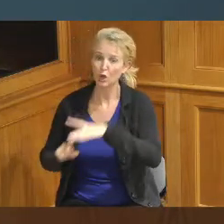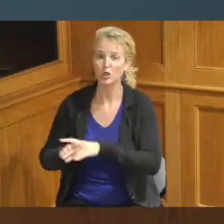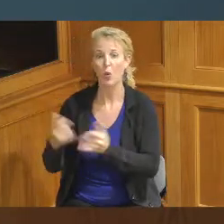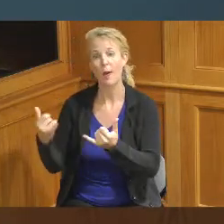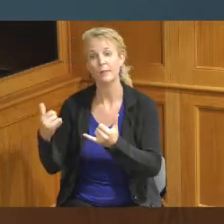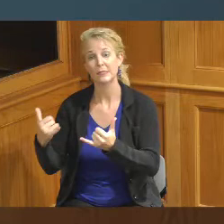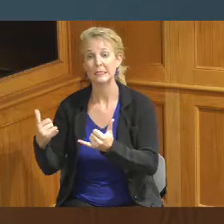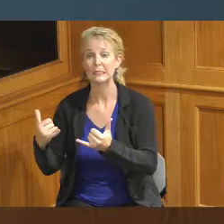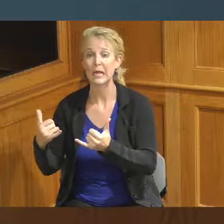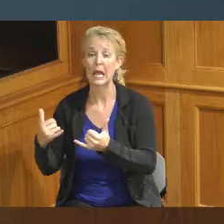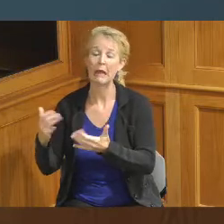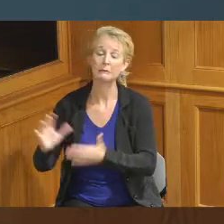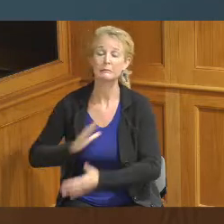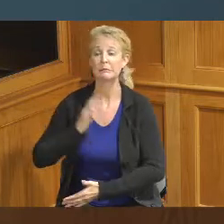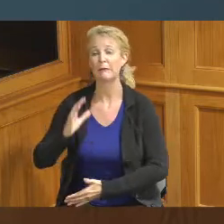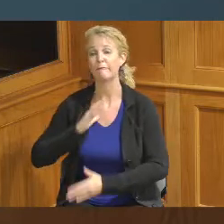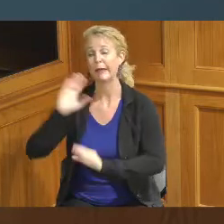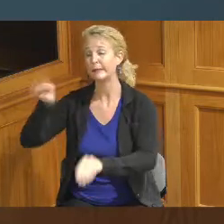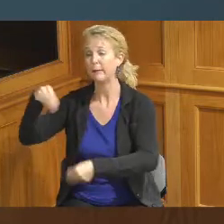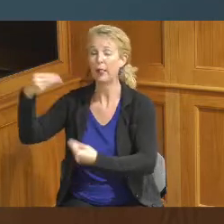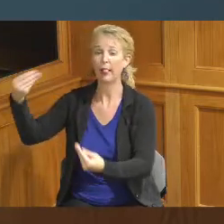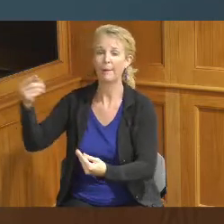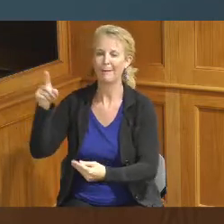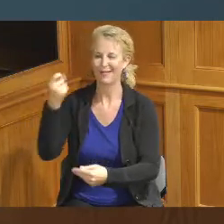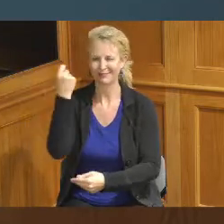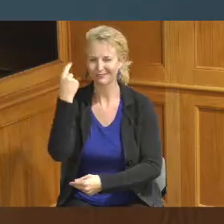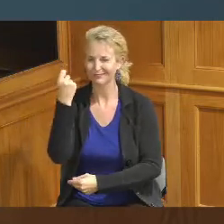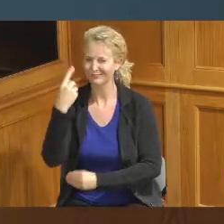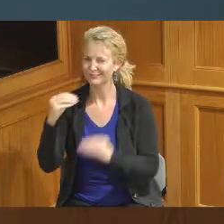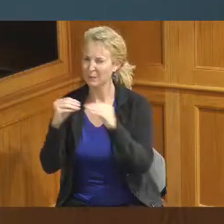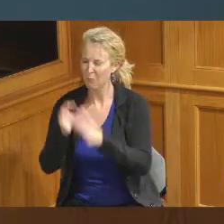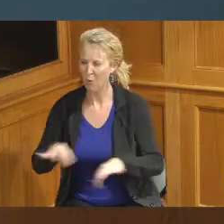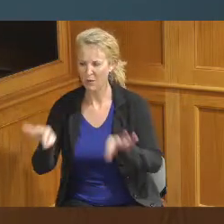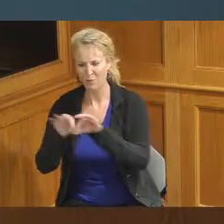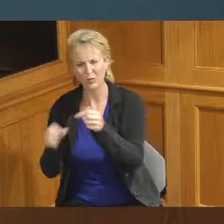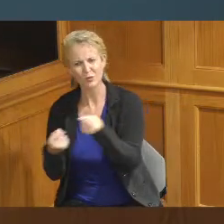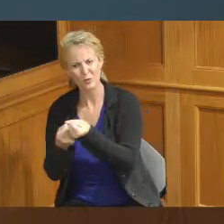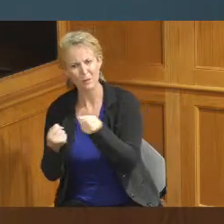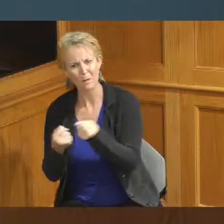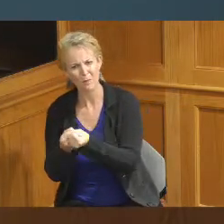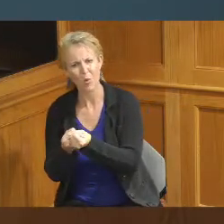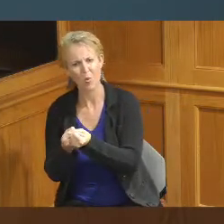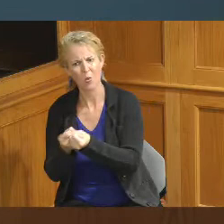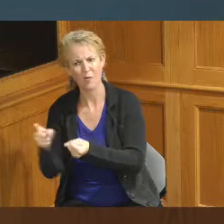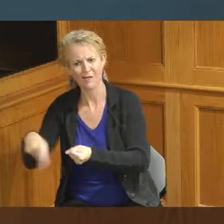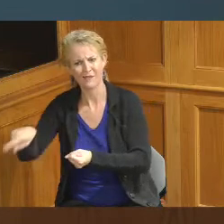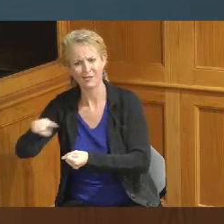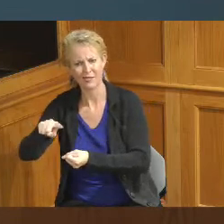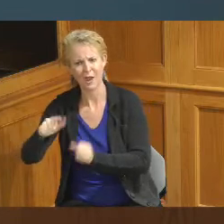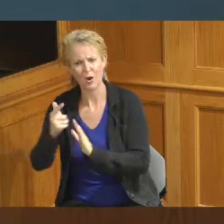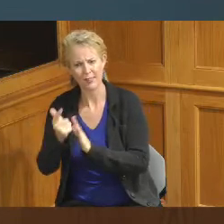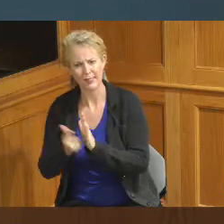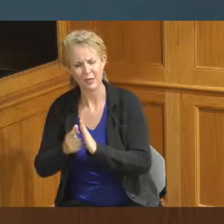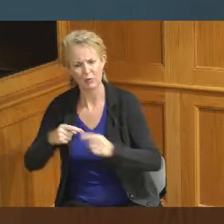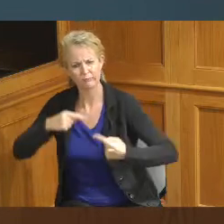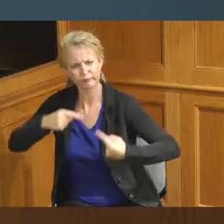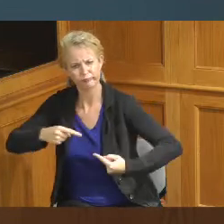but it's another thing to be there in solidarity and I just wanted to highlight that so I was very